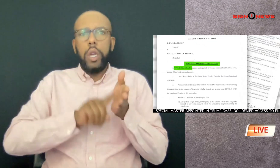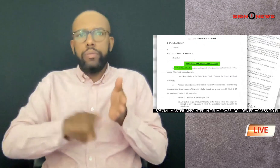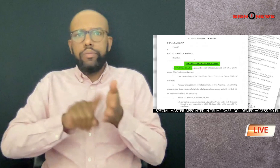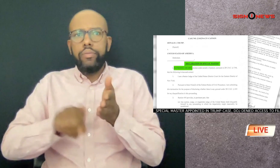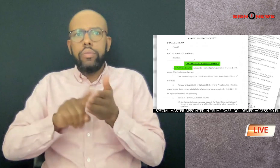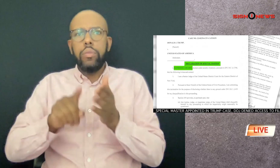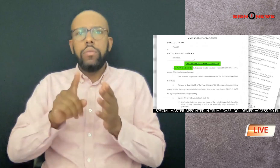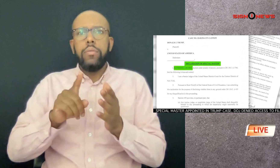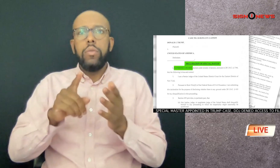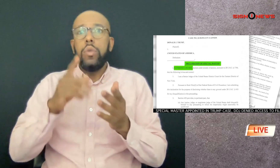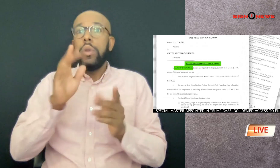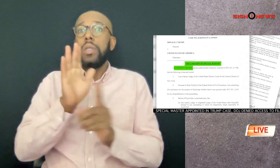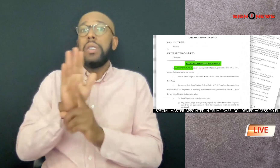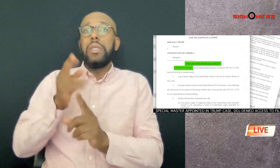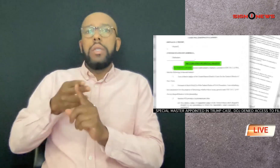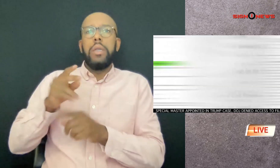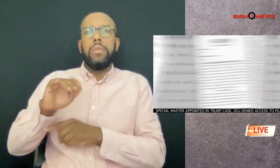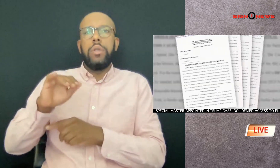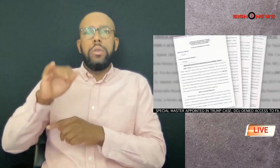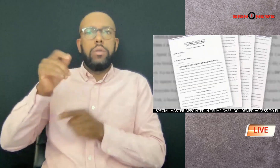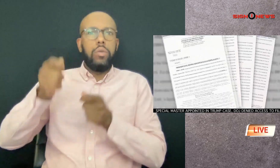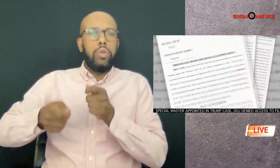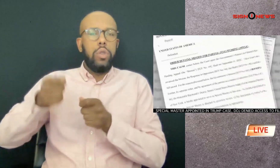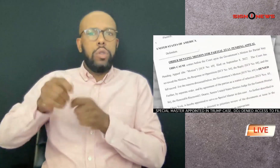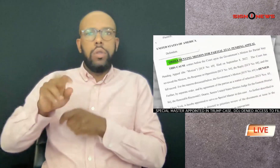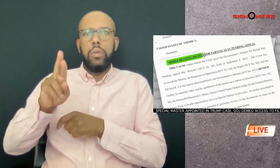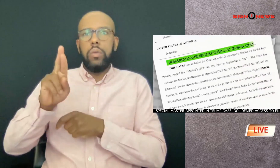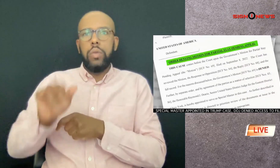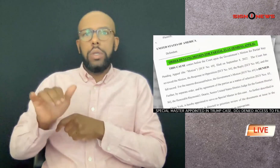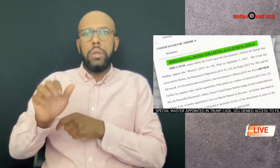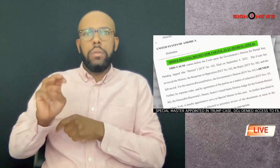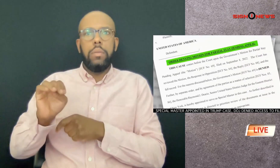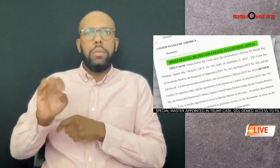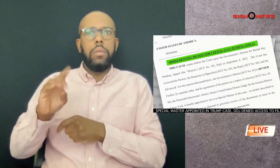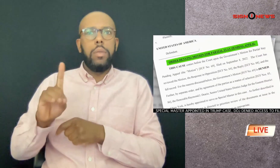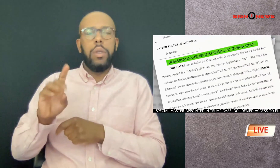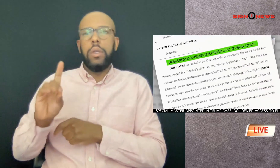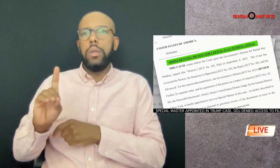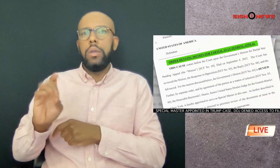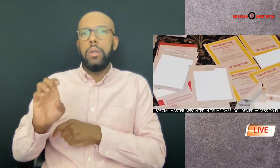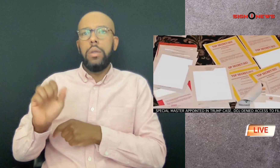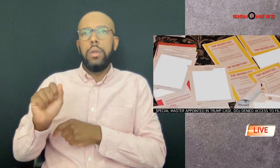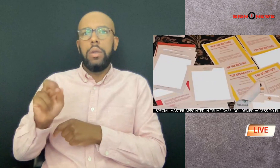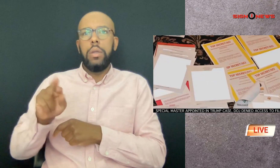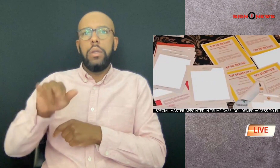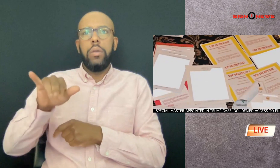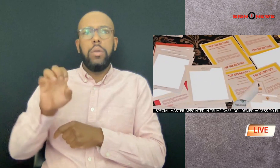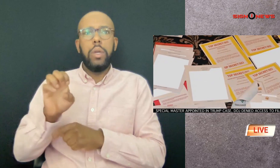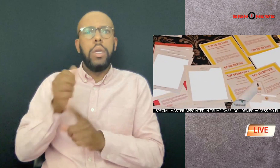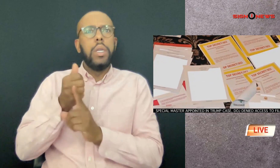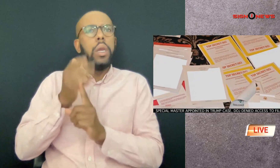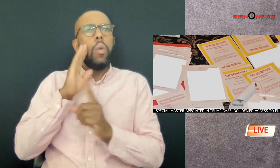a federal judge has appointed a special master Judge Raymond Dearie